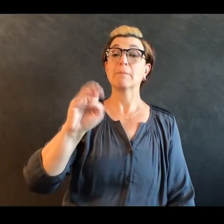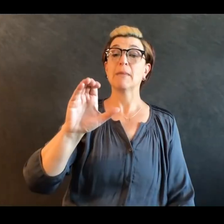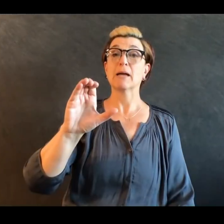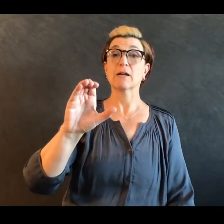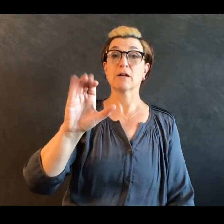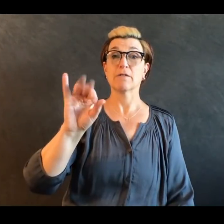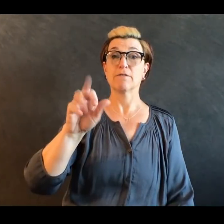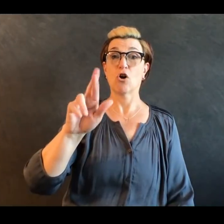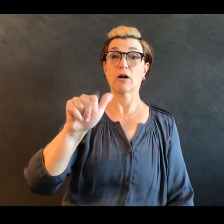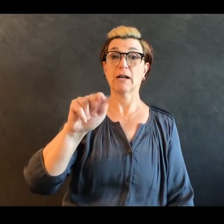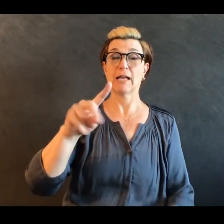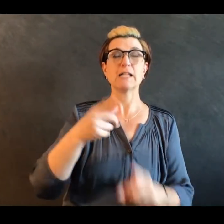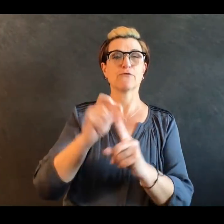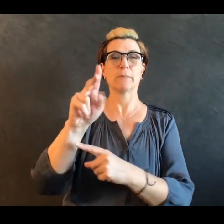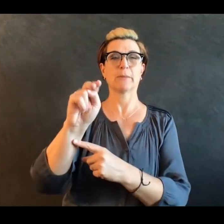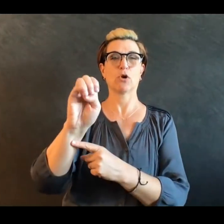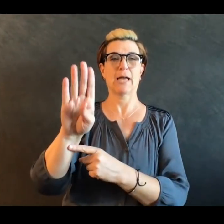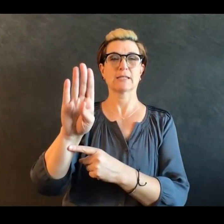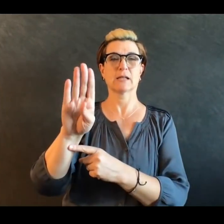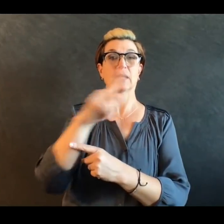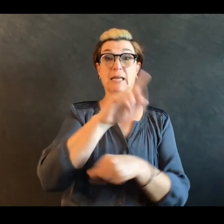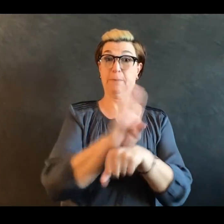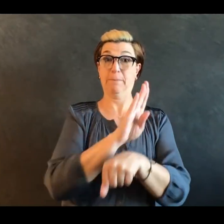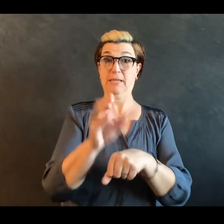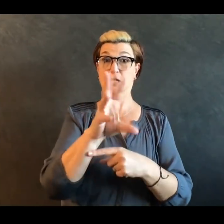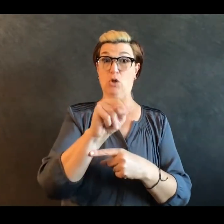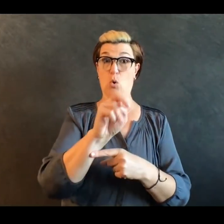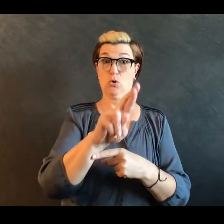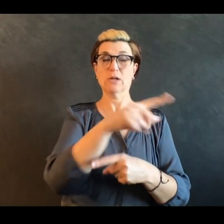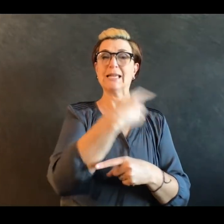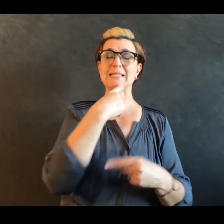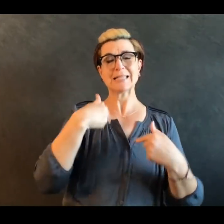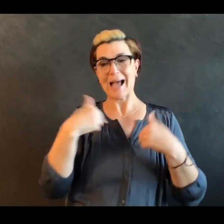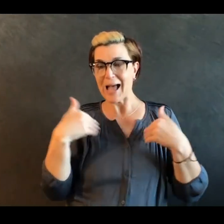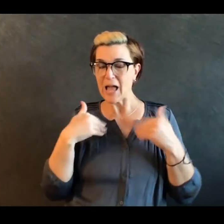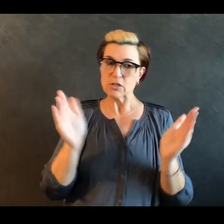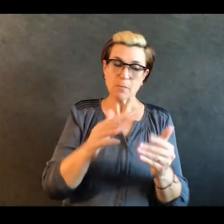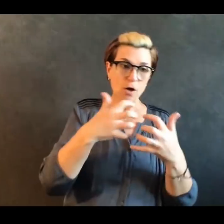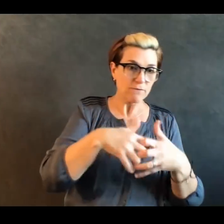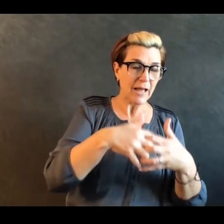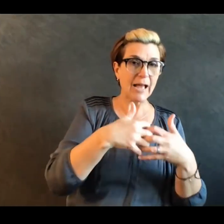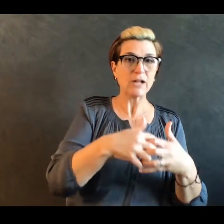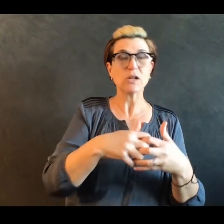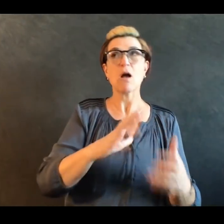relief has been a godsend for his small factory and the 136 Americans who worked